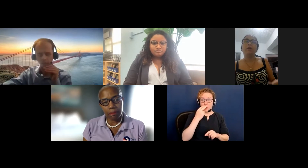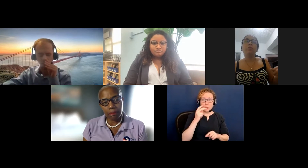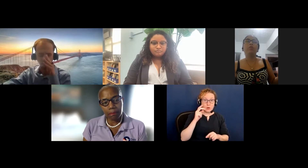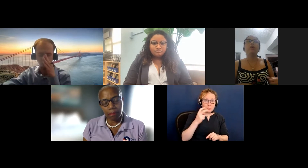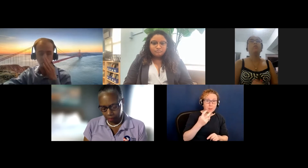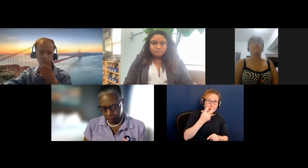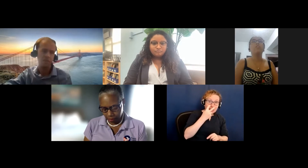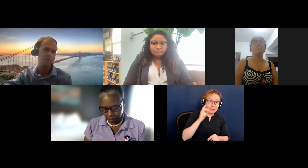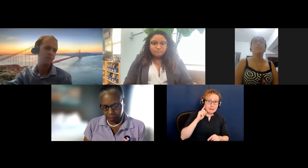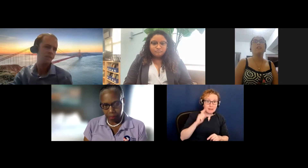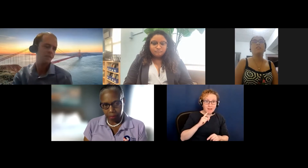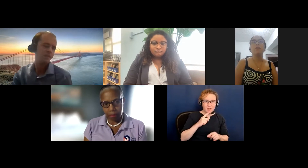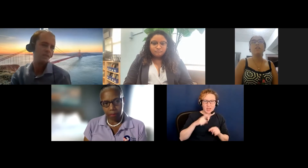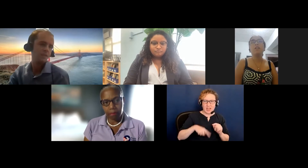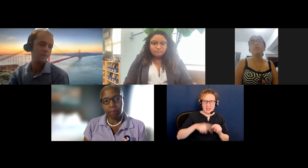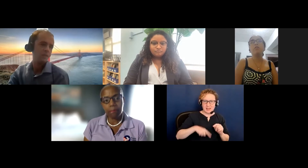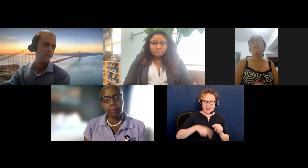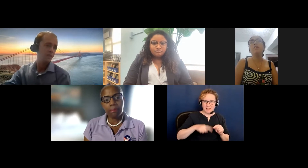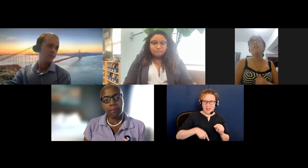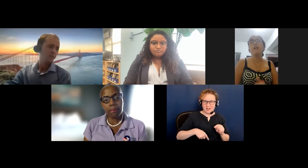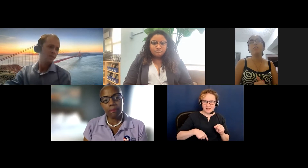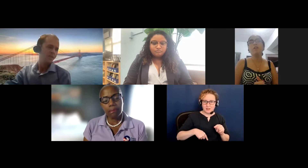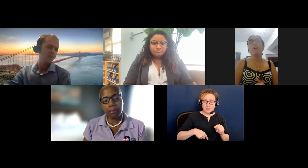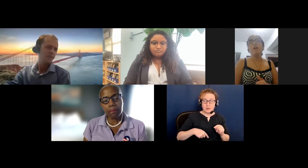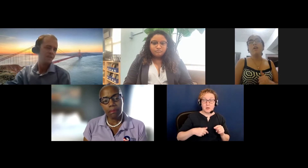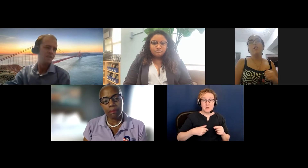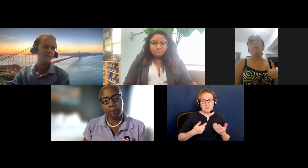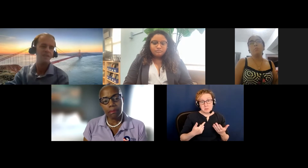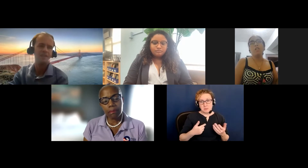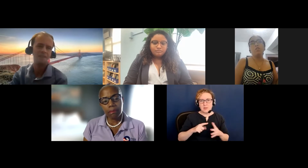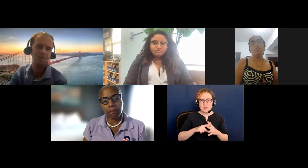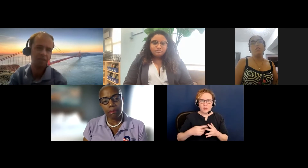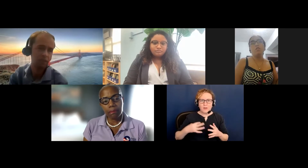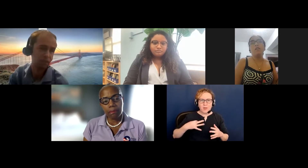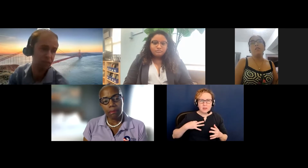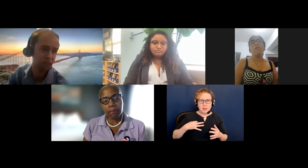“we could not do things”. When I started volunteering, I felt those adaptations and